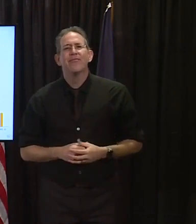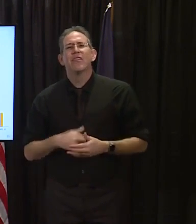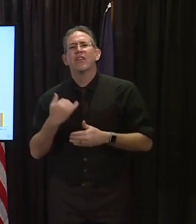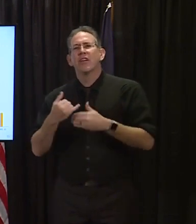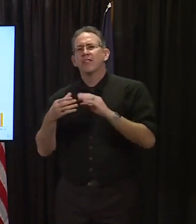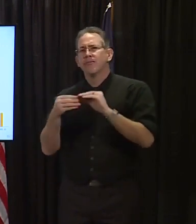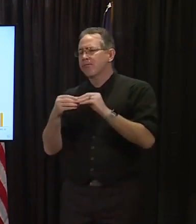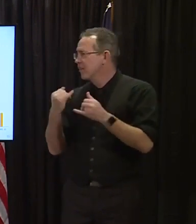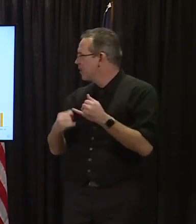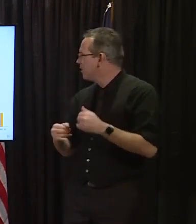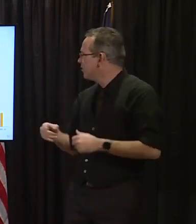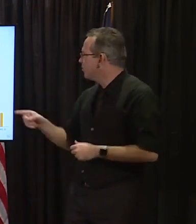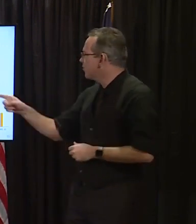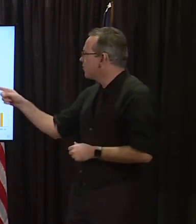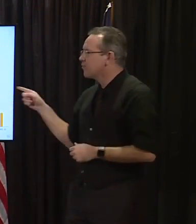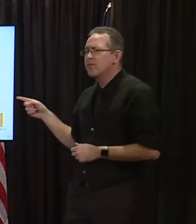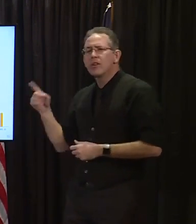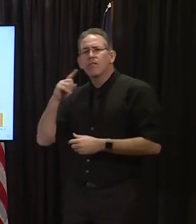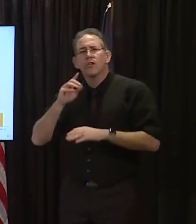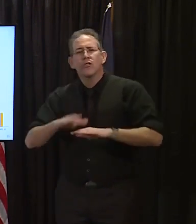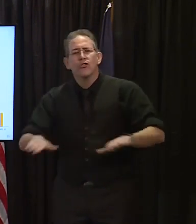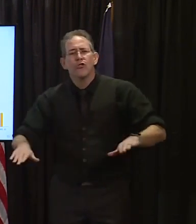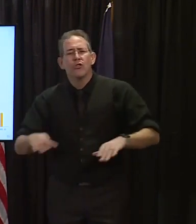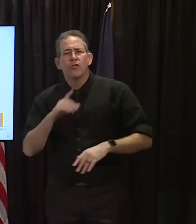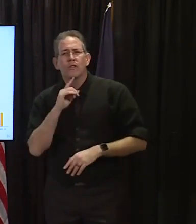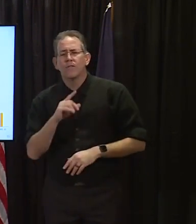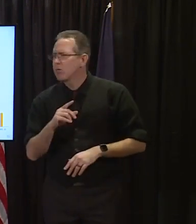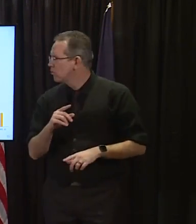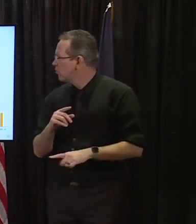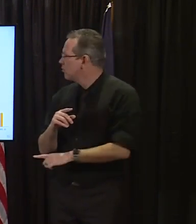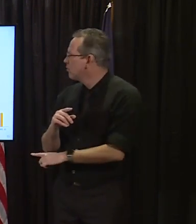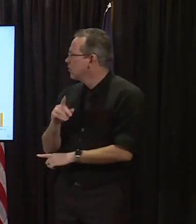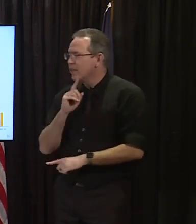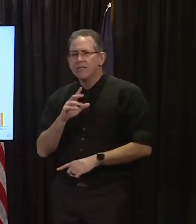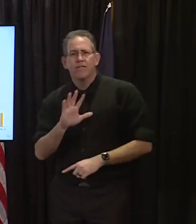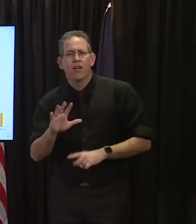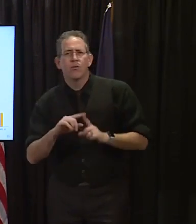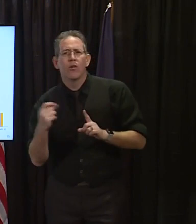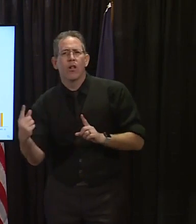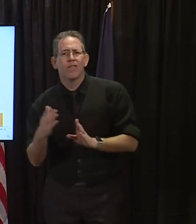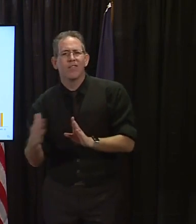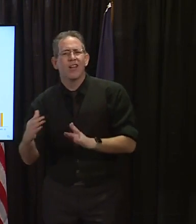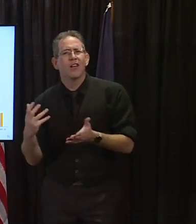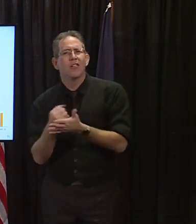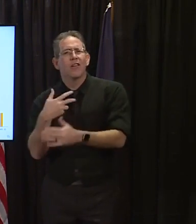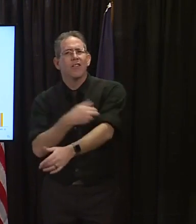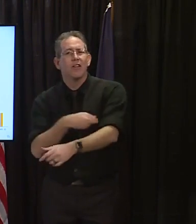continue to make progress there at 58.6% in terms of those 5 to 11 that